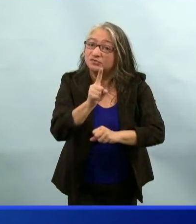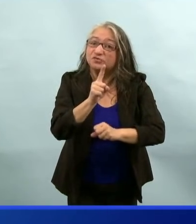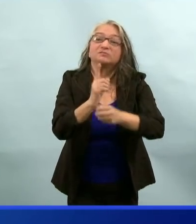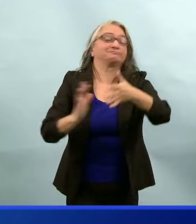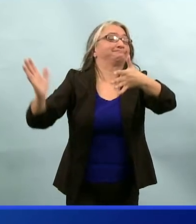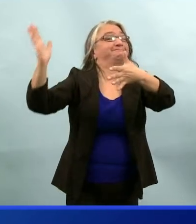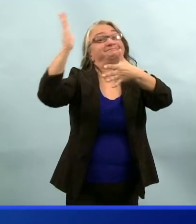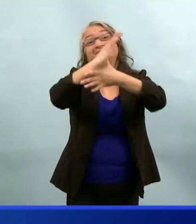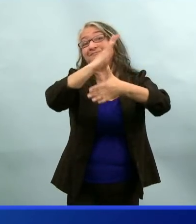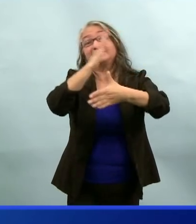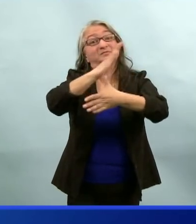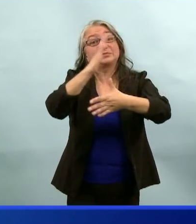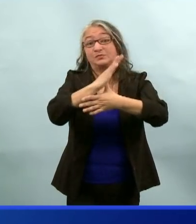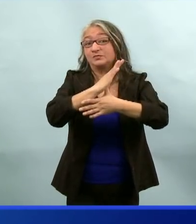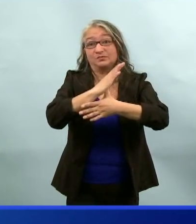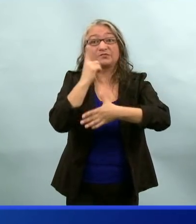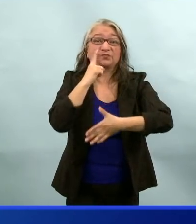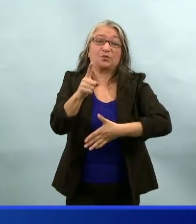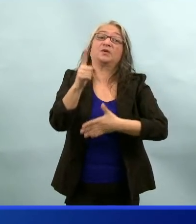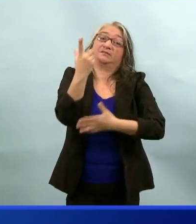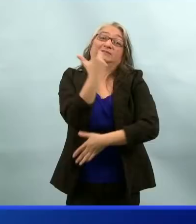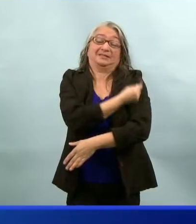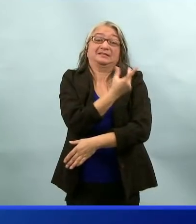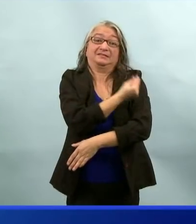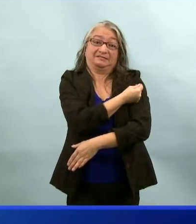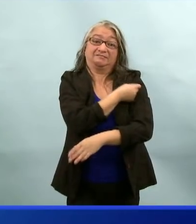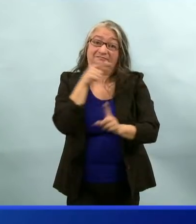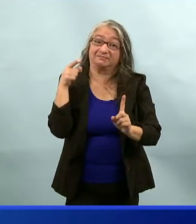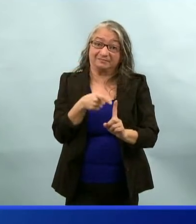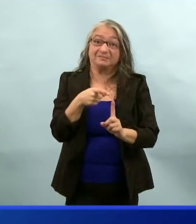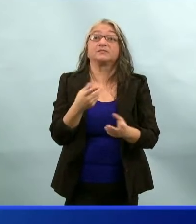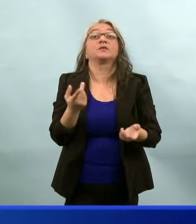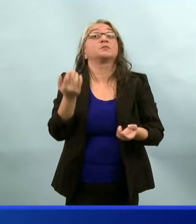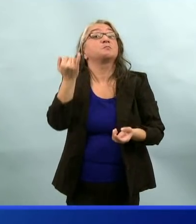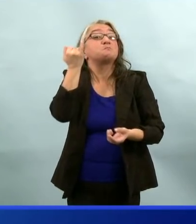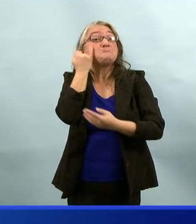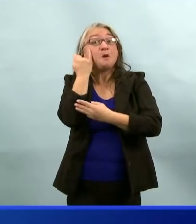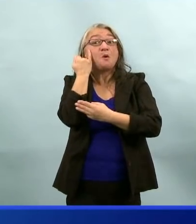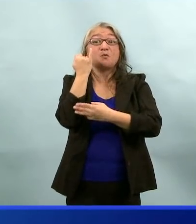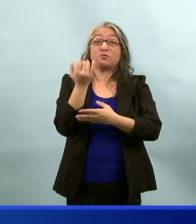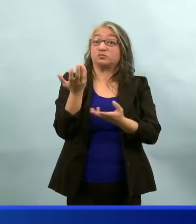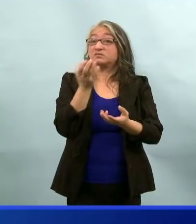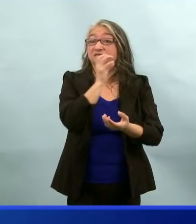if your child is older in that 12 to 17 age group and they've had one dose